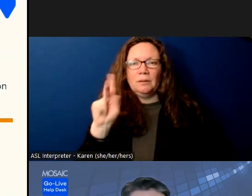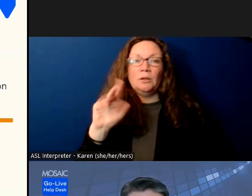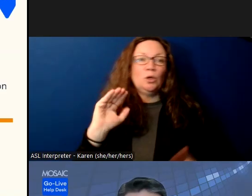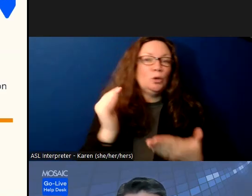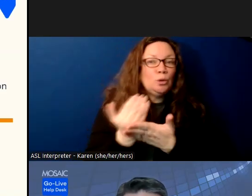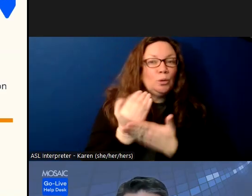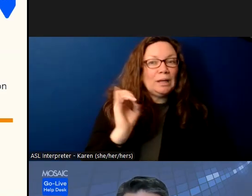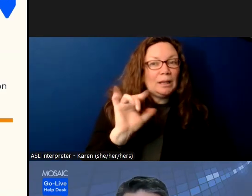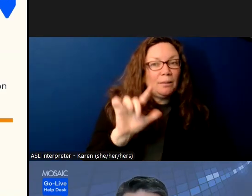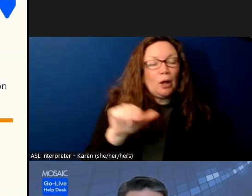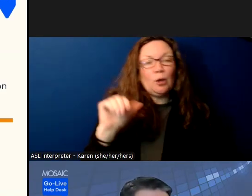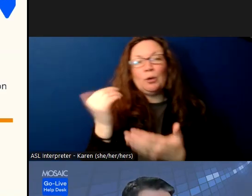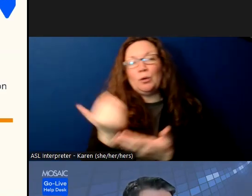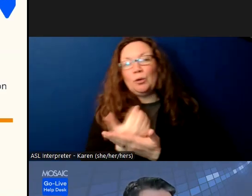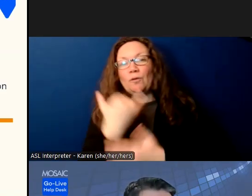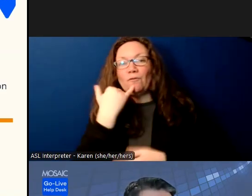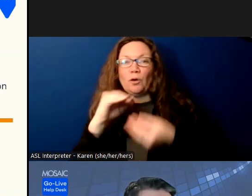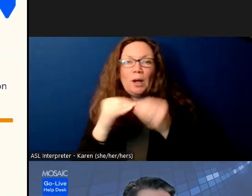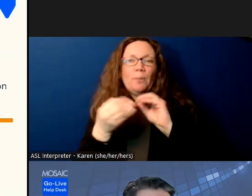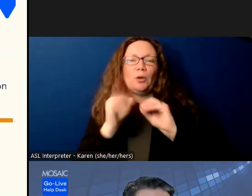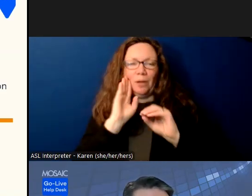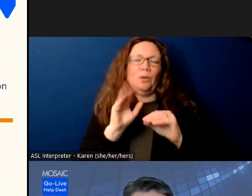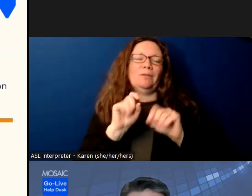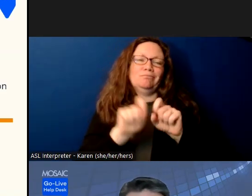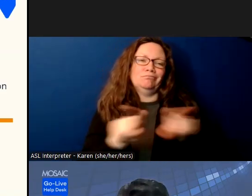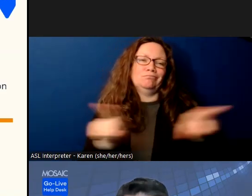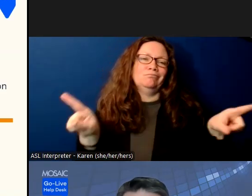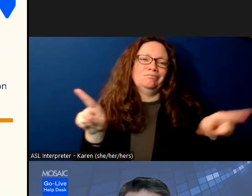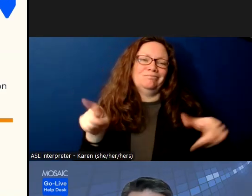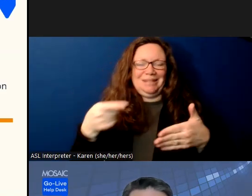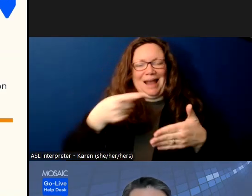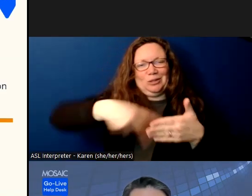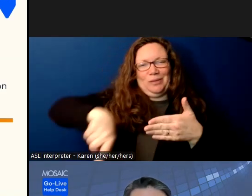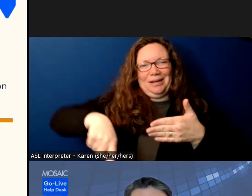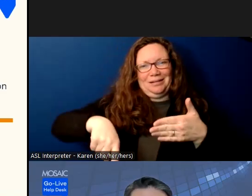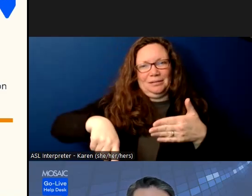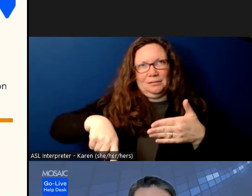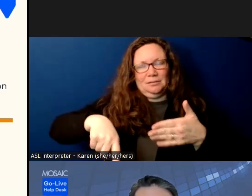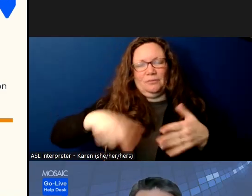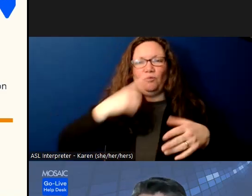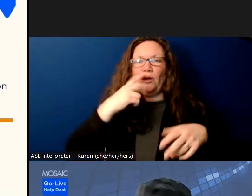during the cut over period next week. The following week, the week of the,